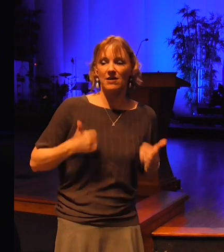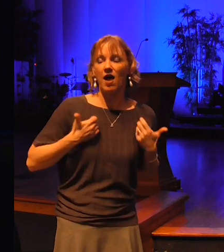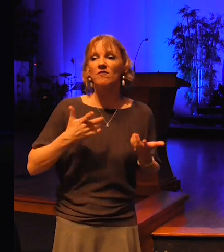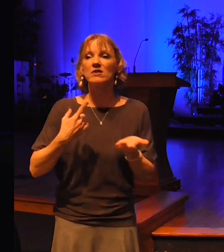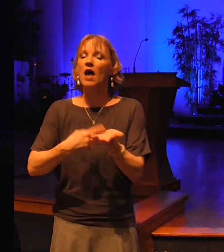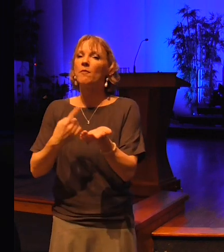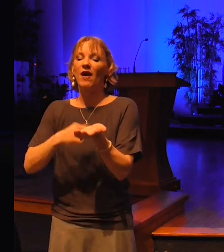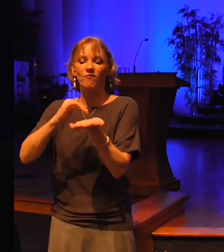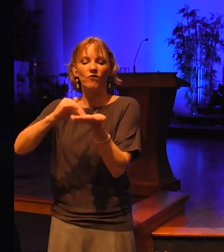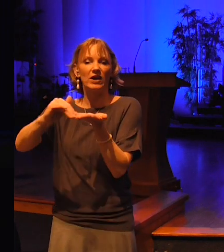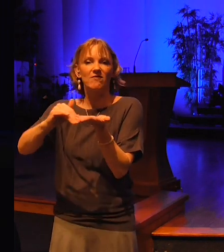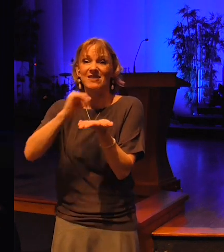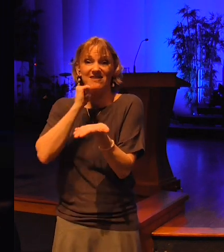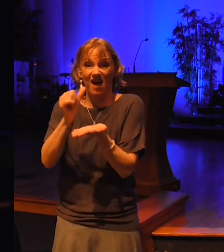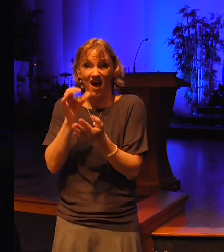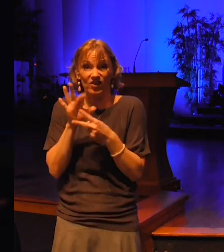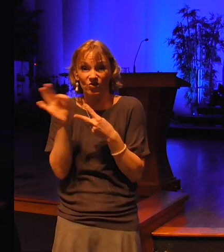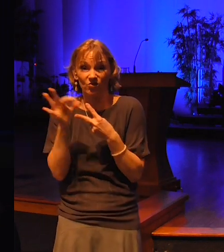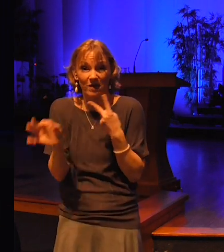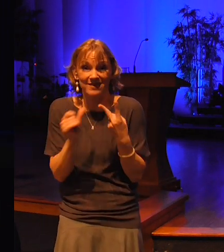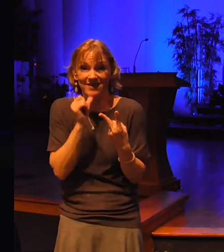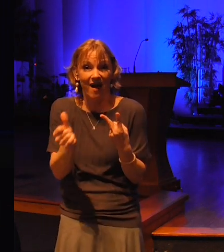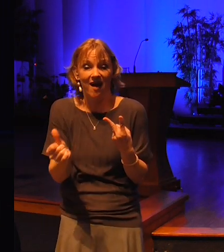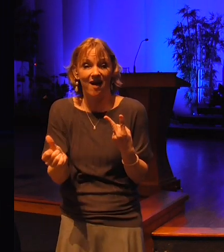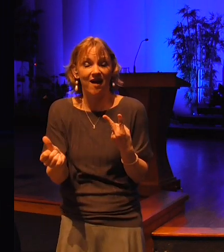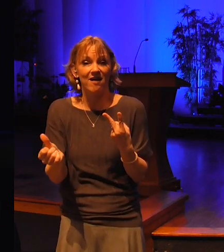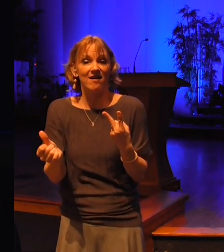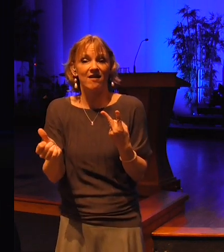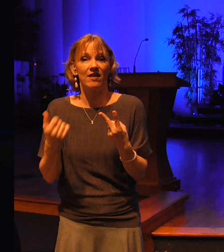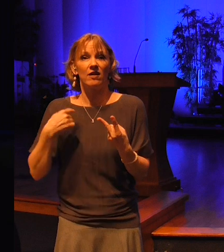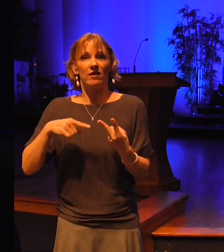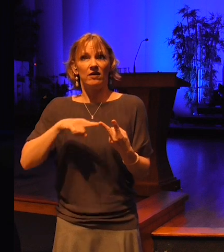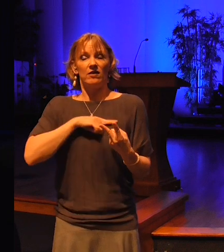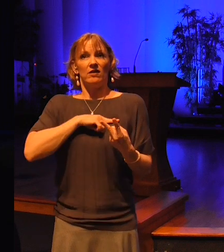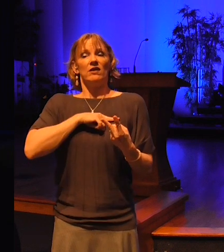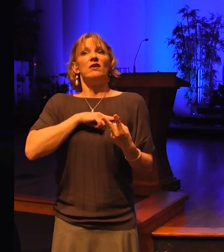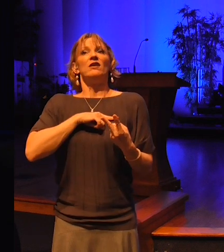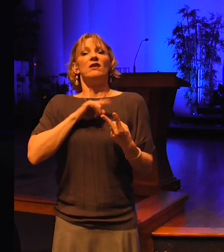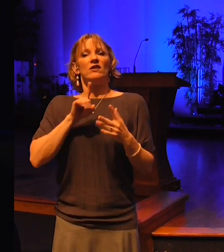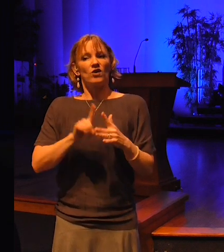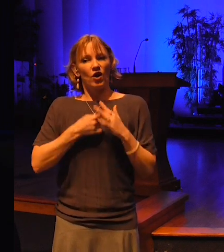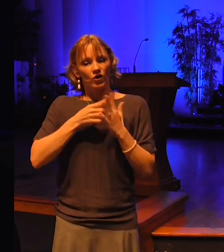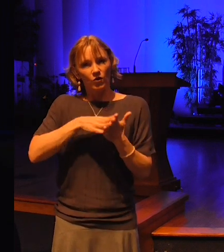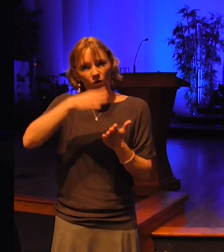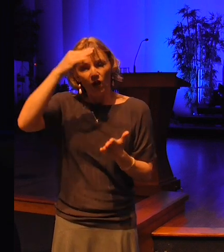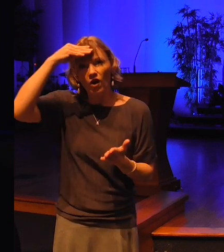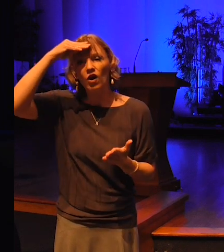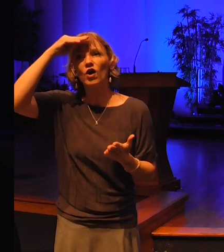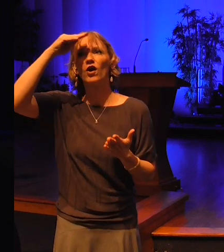a choice we've come to learn that living in accordance with the back and forth the stories